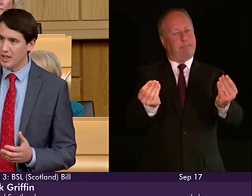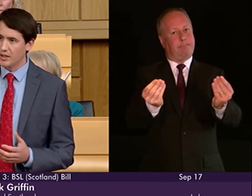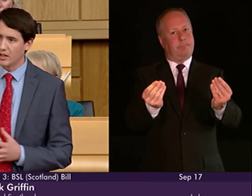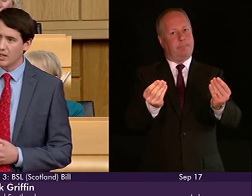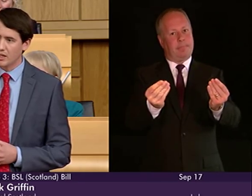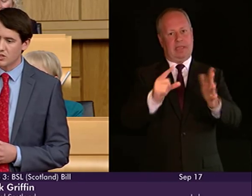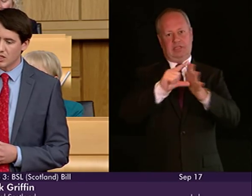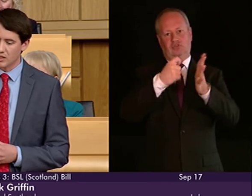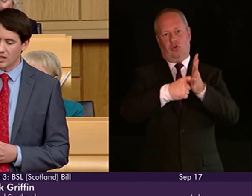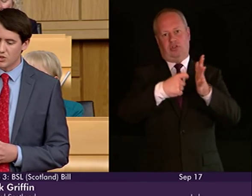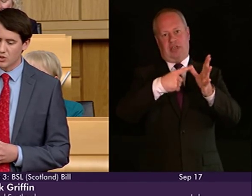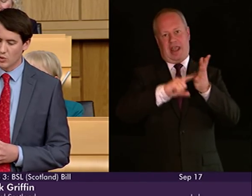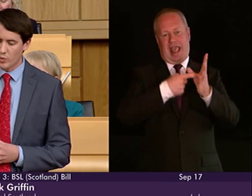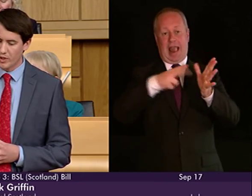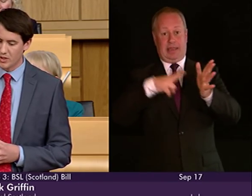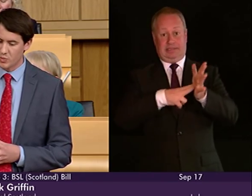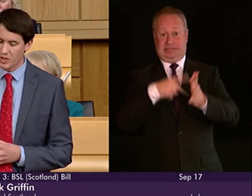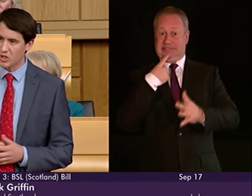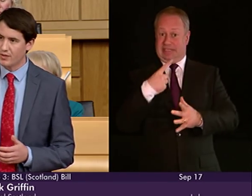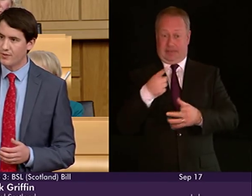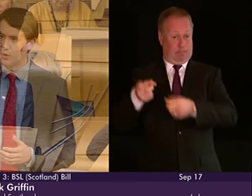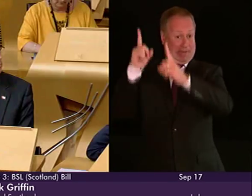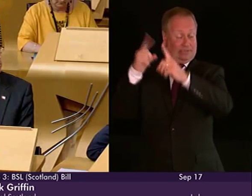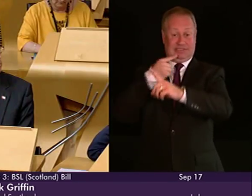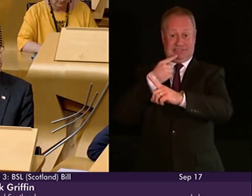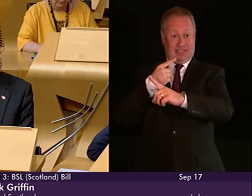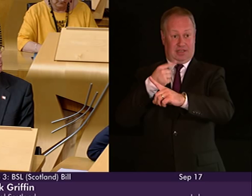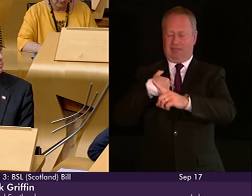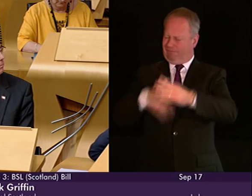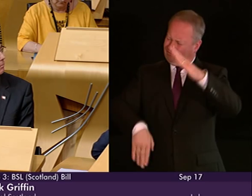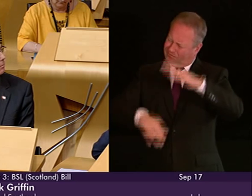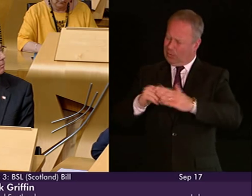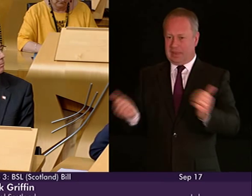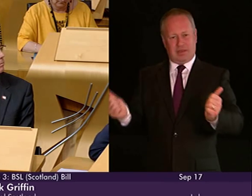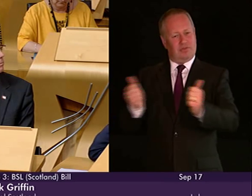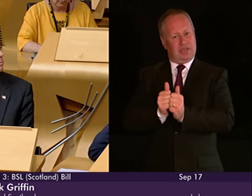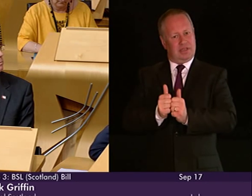Dr Allan said in his opening speech—and I fully agree with him—that we are missing